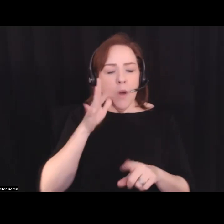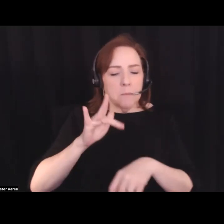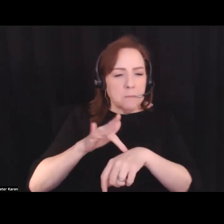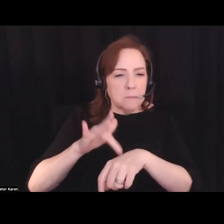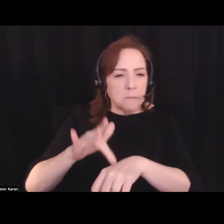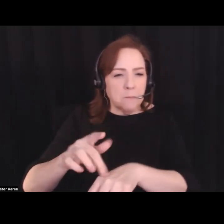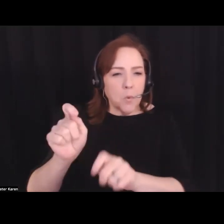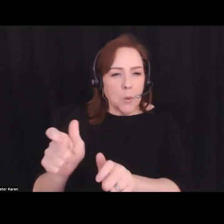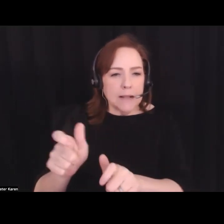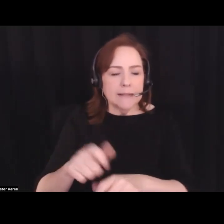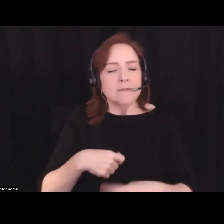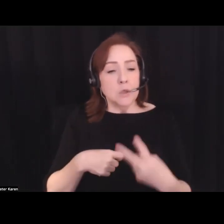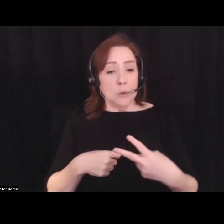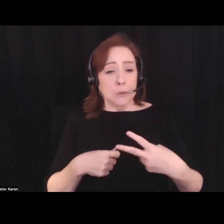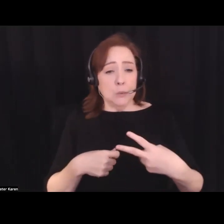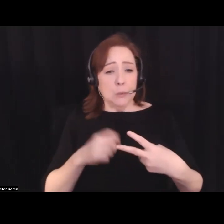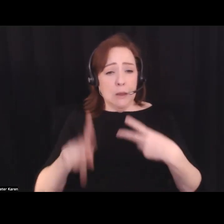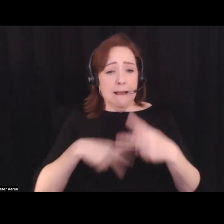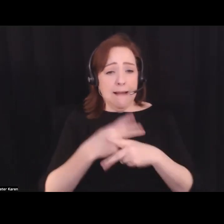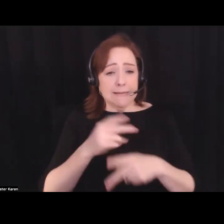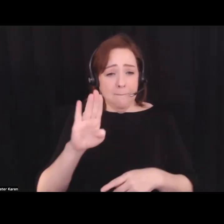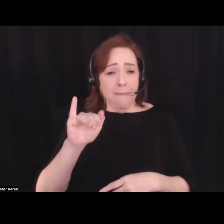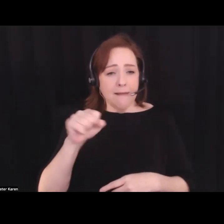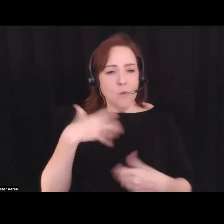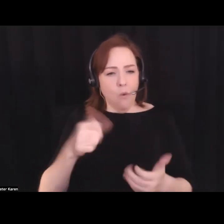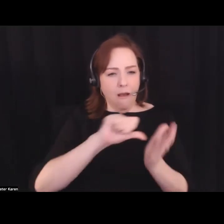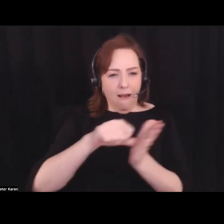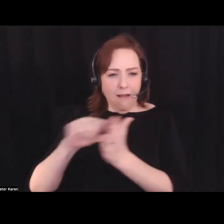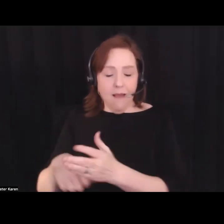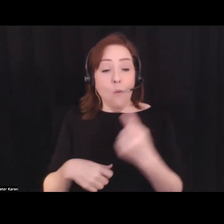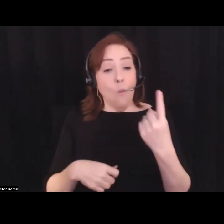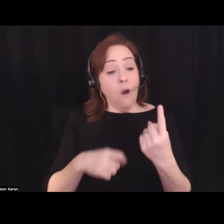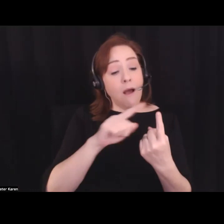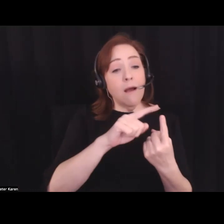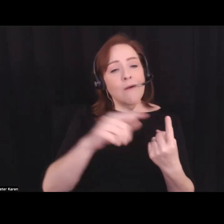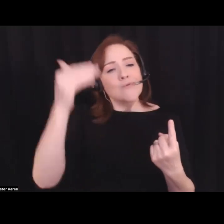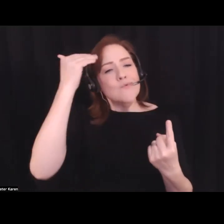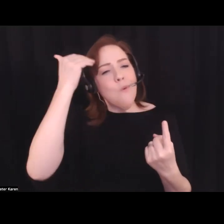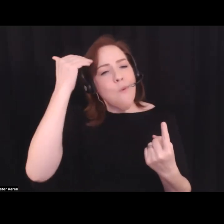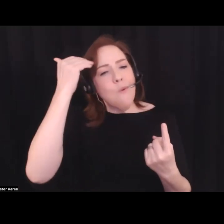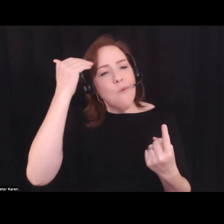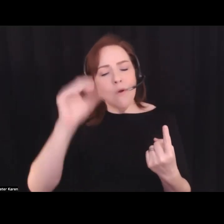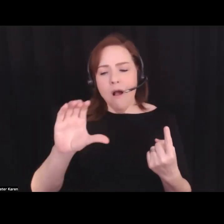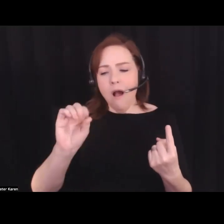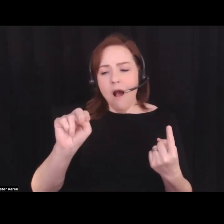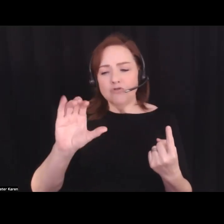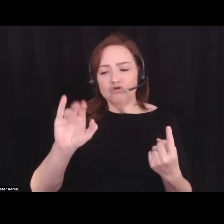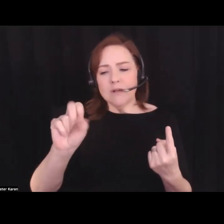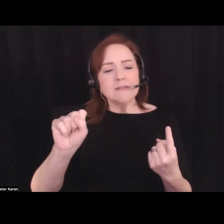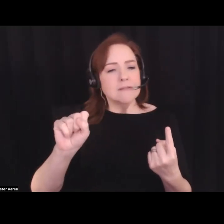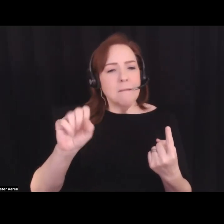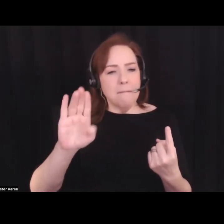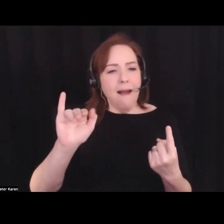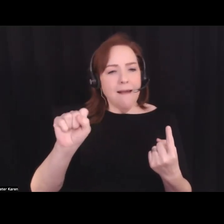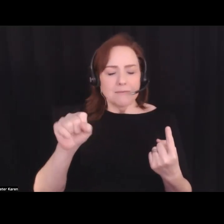to highlight. okay so there's the known conscious bias that we have that we're aware of that we may